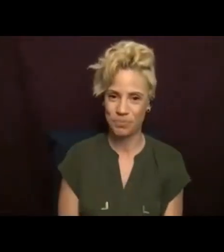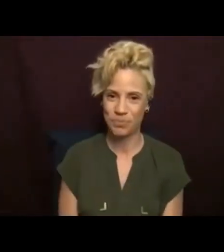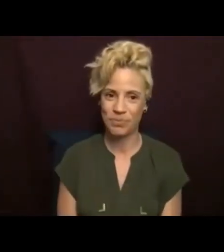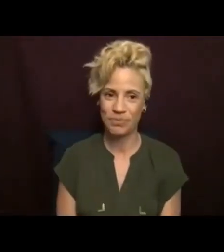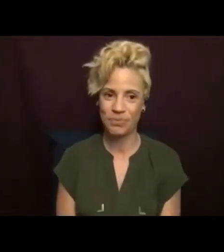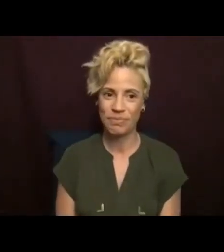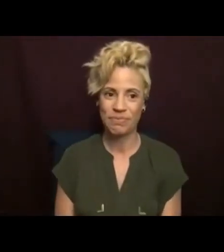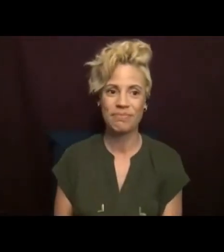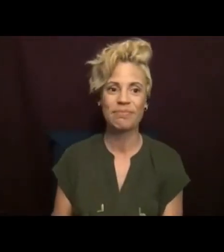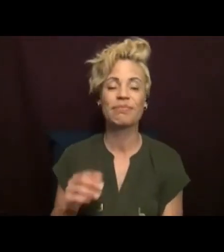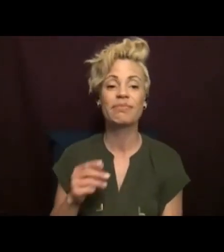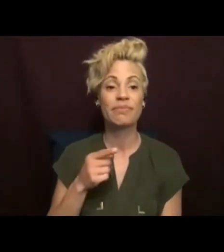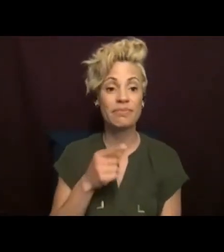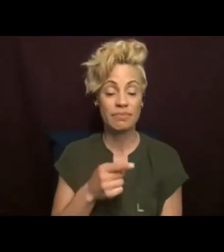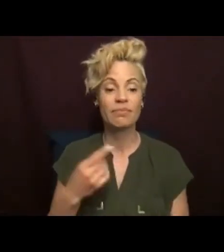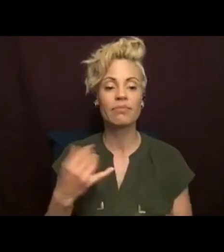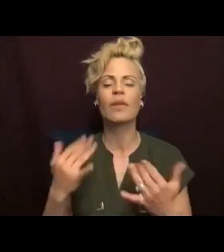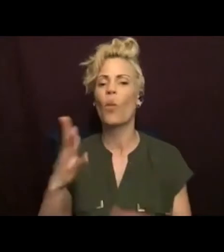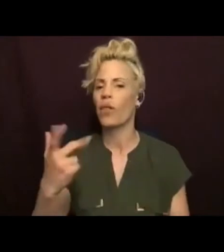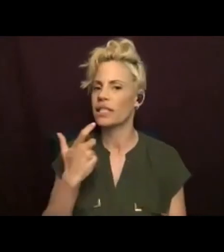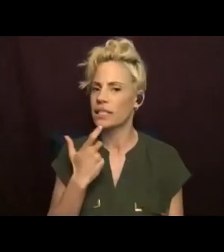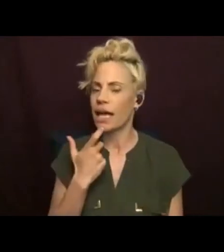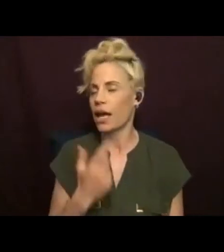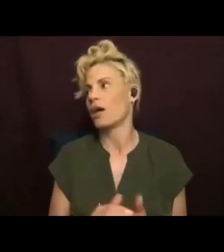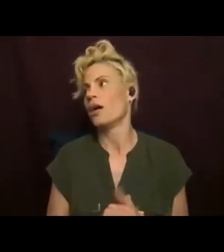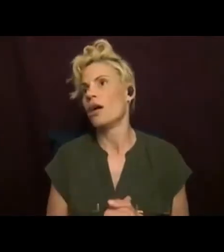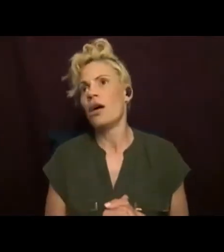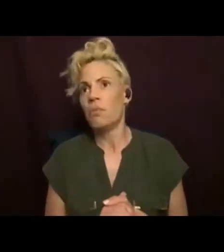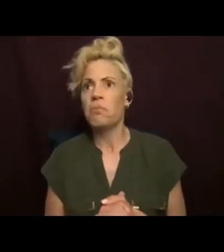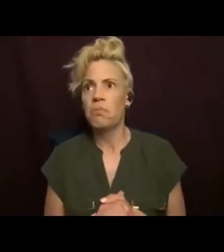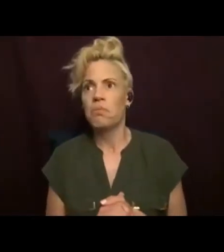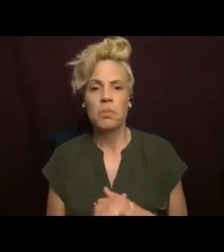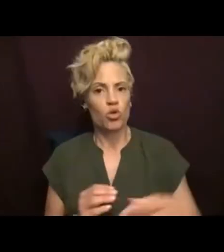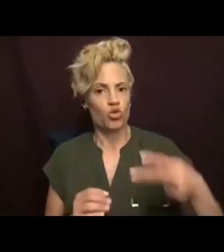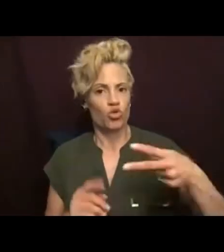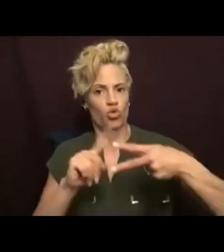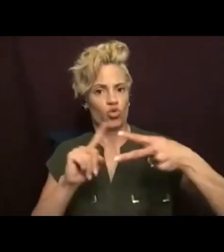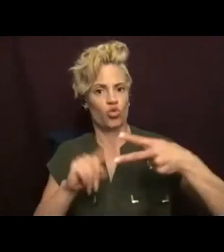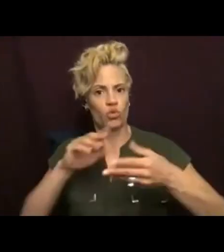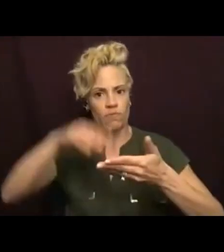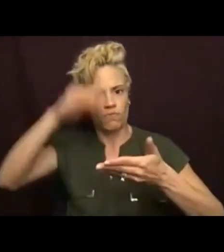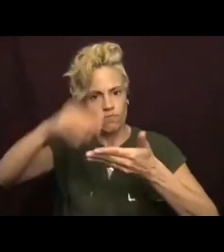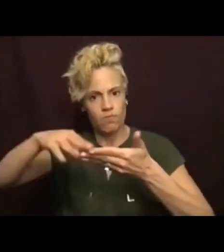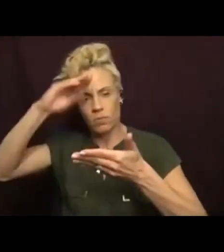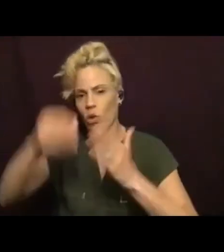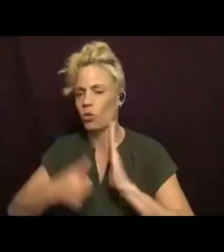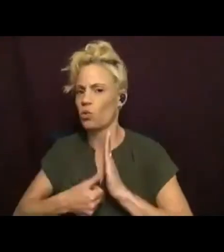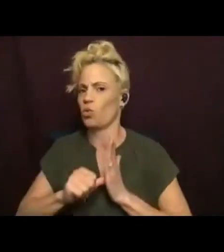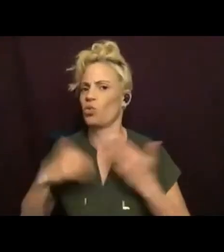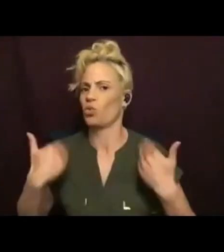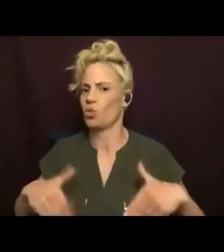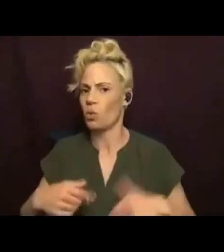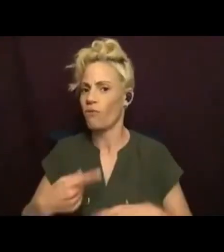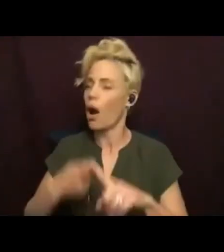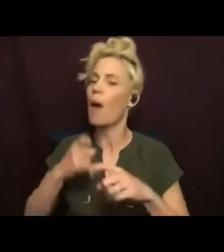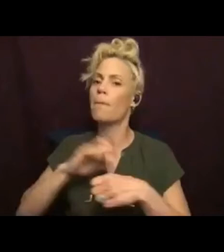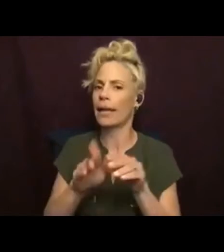I will say two of the lessons that stand out most for me about the pandemic is that as you said,